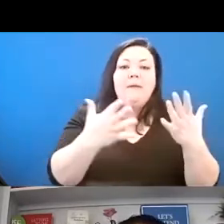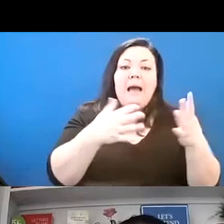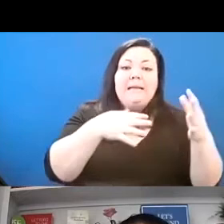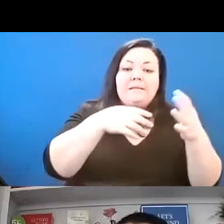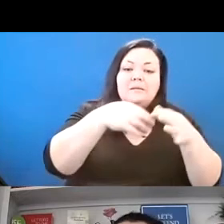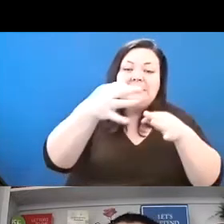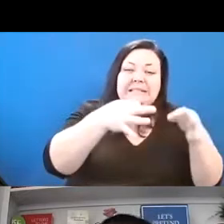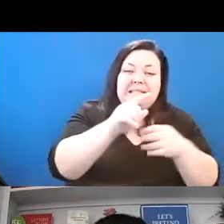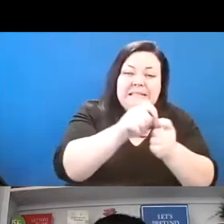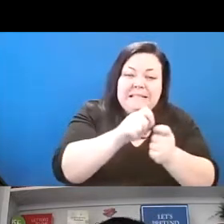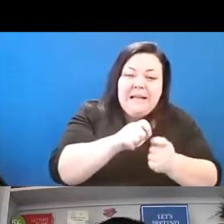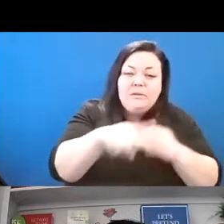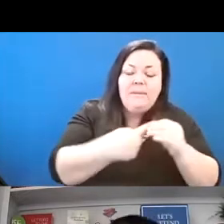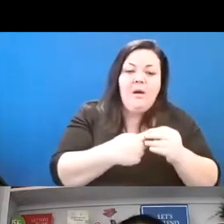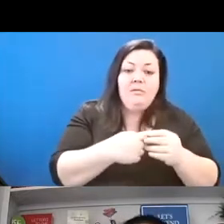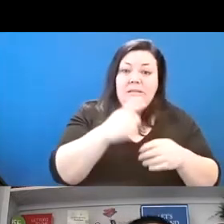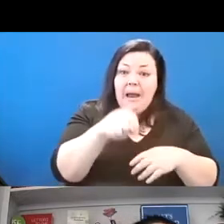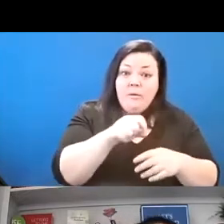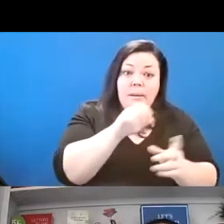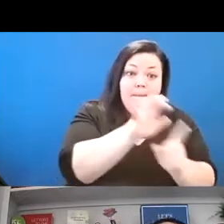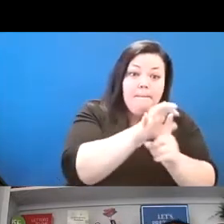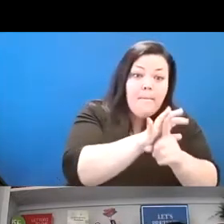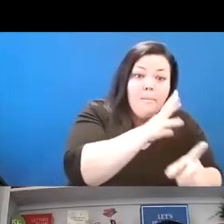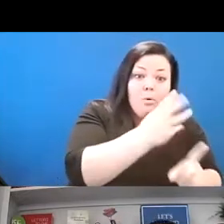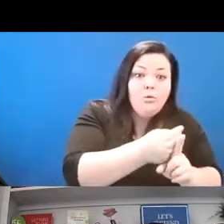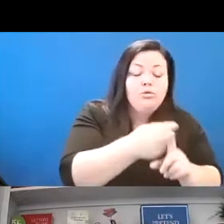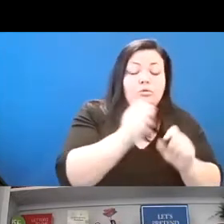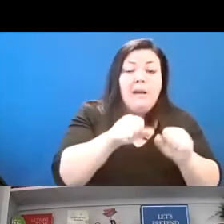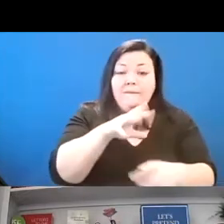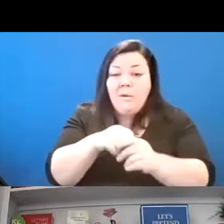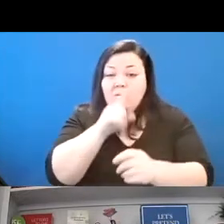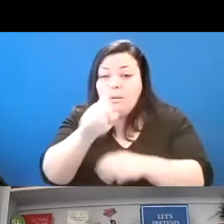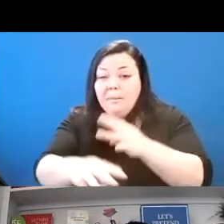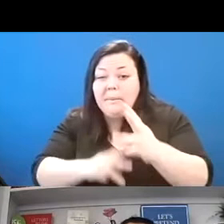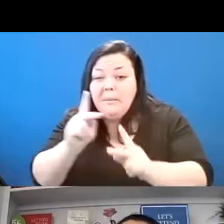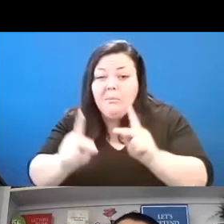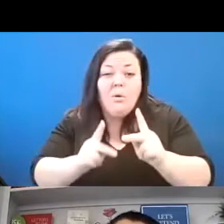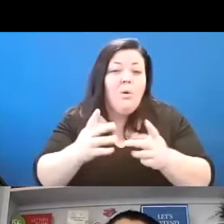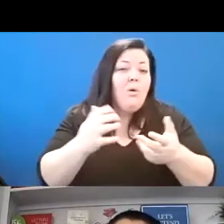does it have to be pop culture can it involve real people um how does copyright work so if